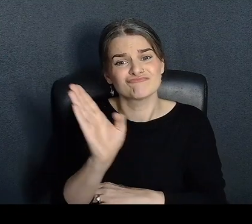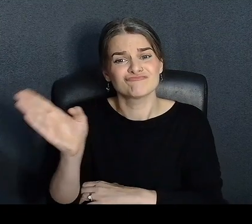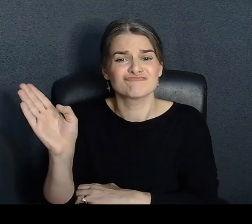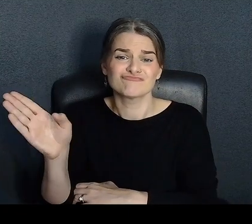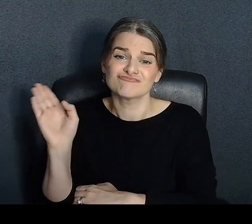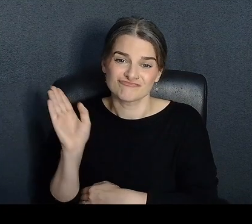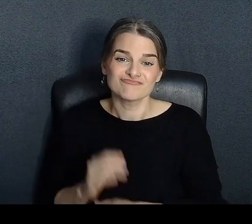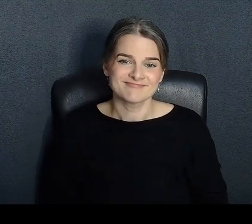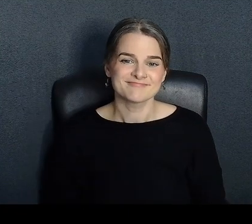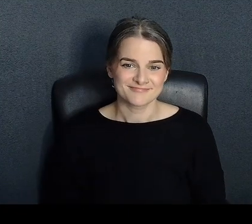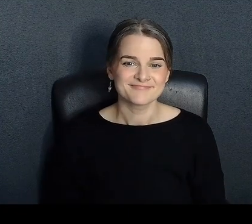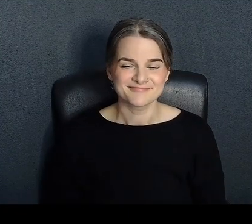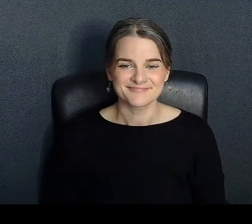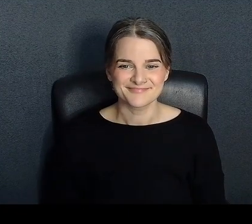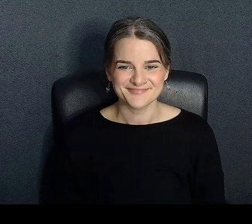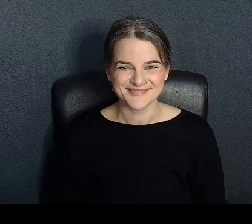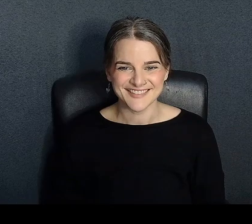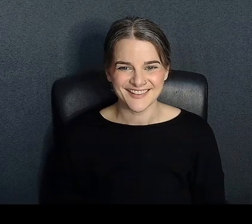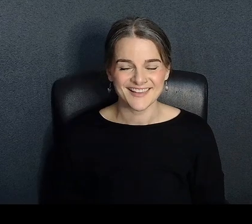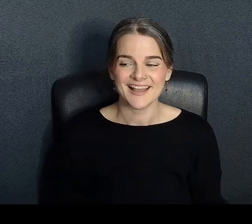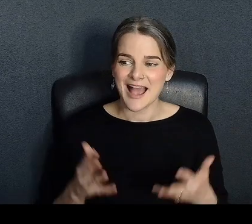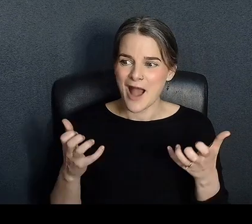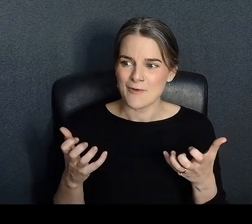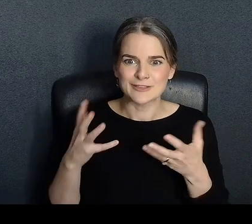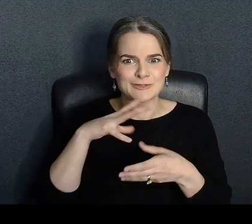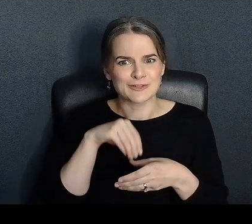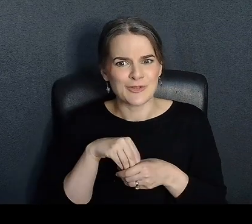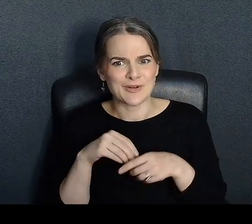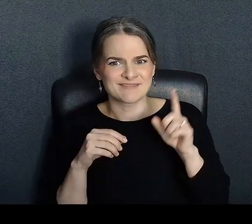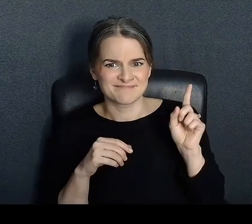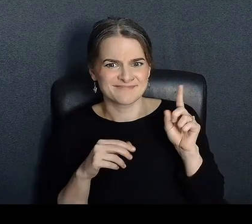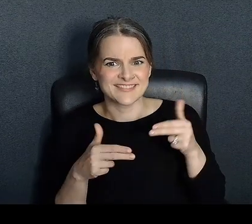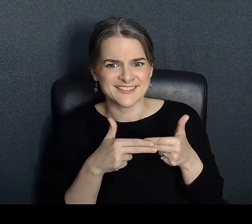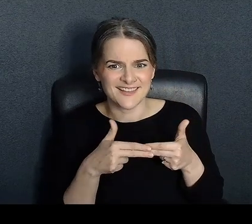So I wanted to include this slide, hearing tests